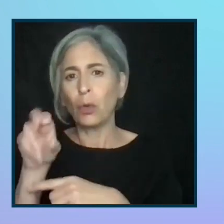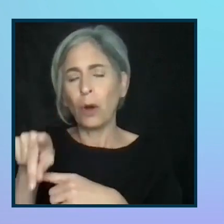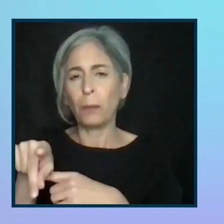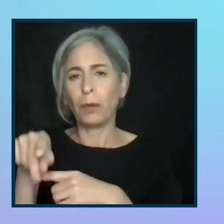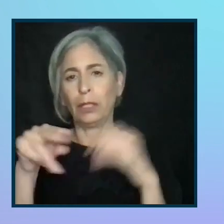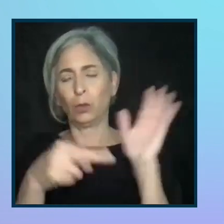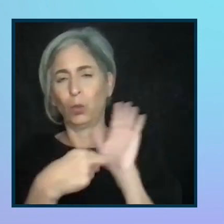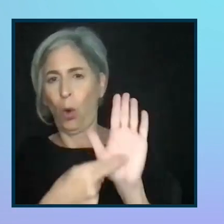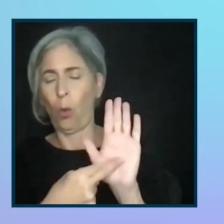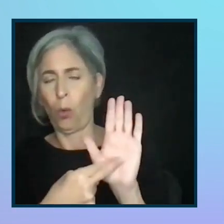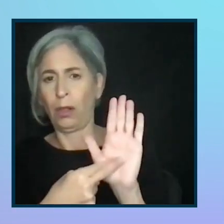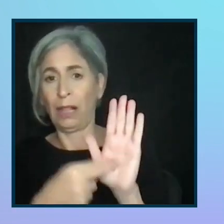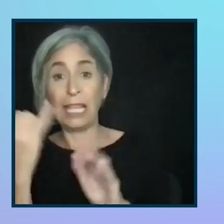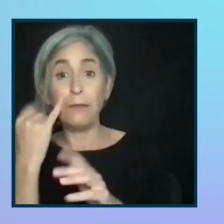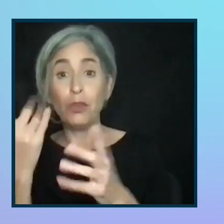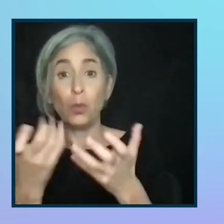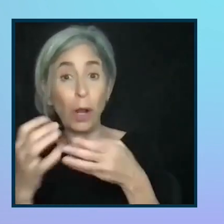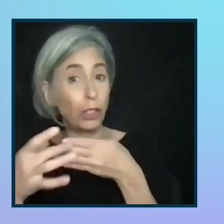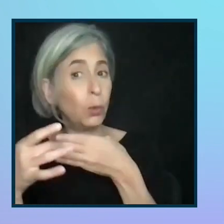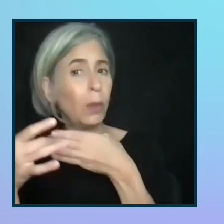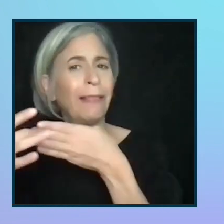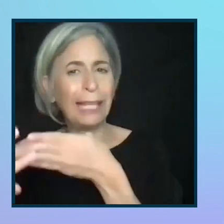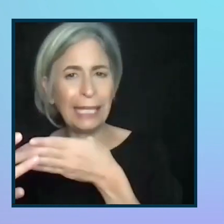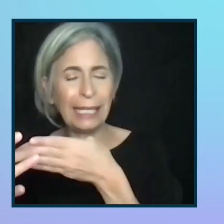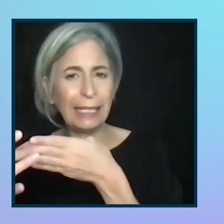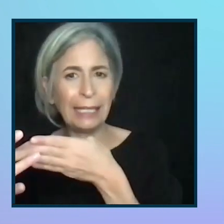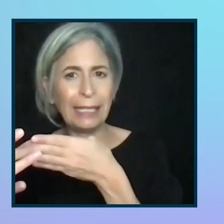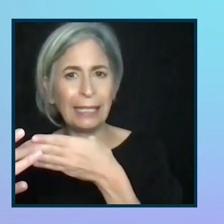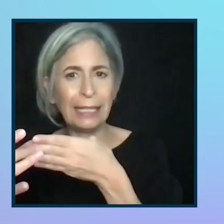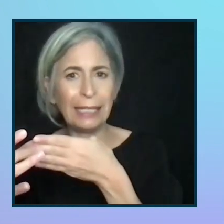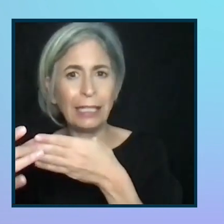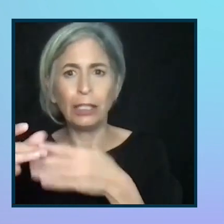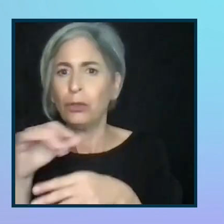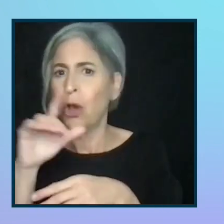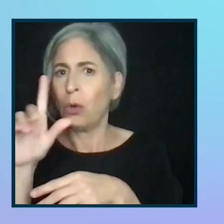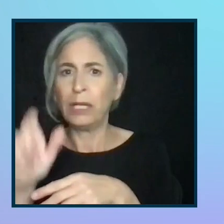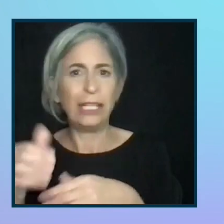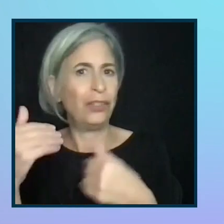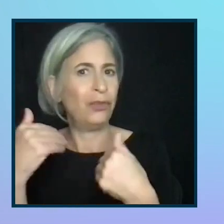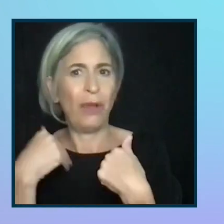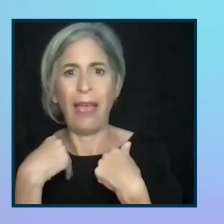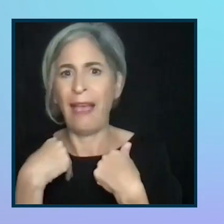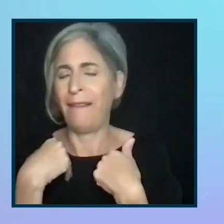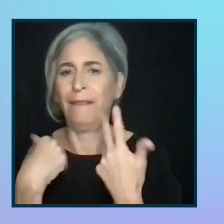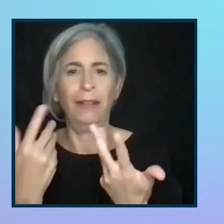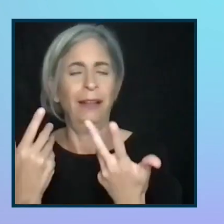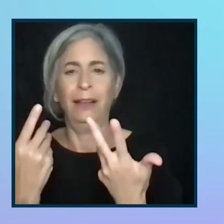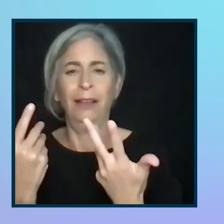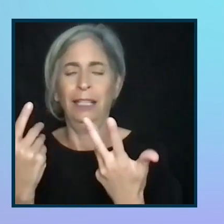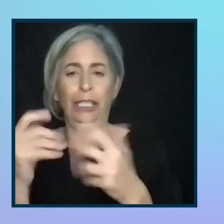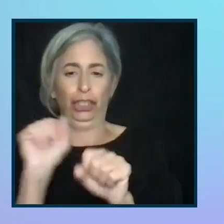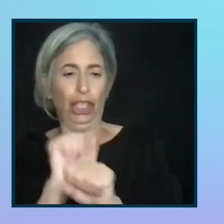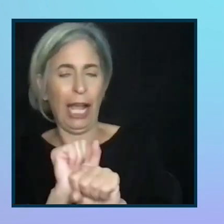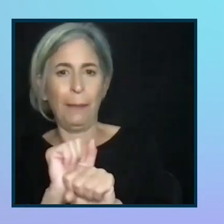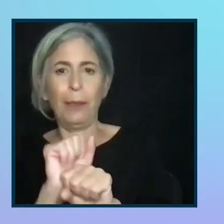but if you want to lead, you don't have to have a job title. You are simply a maker of culture.